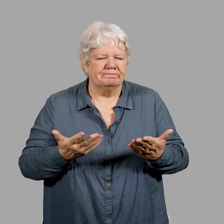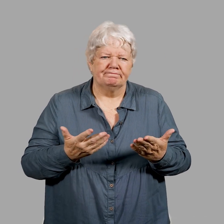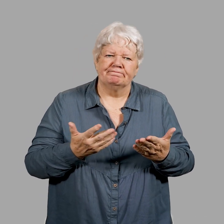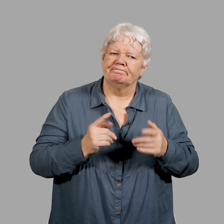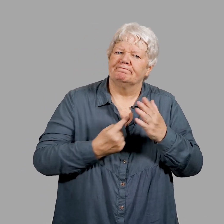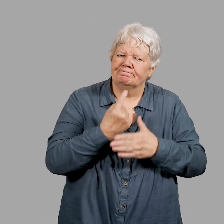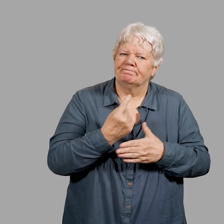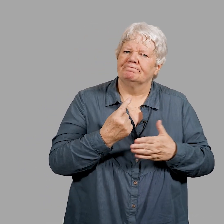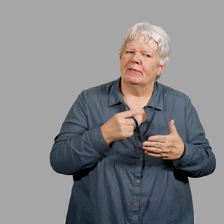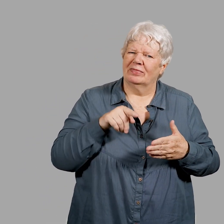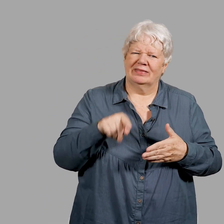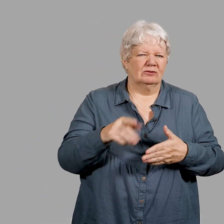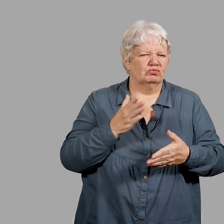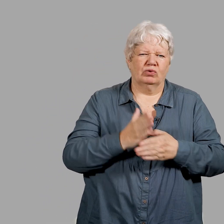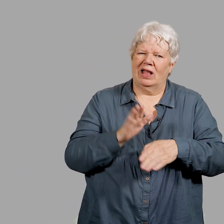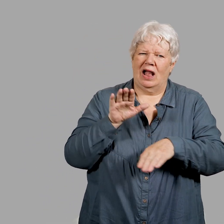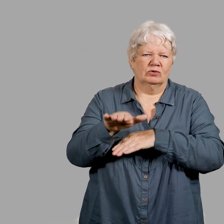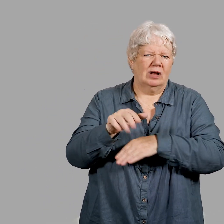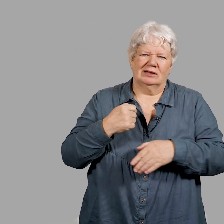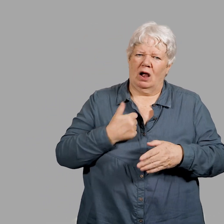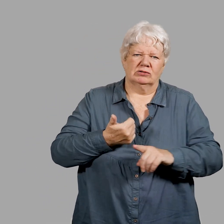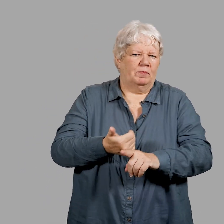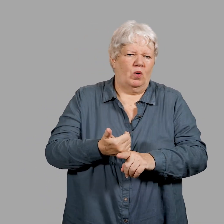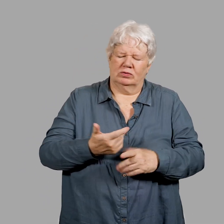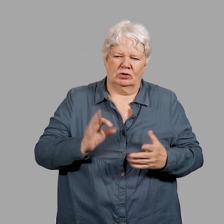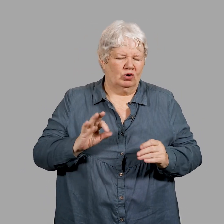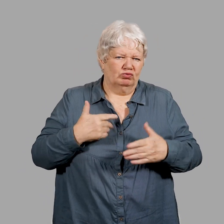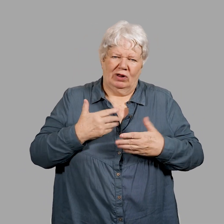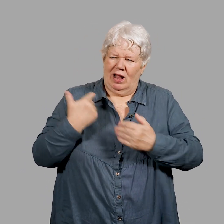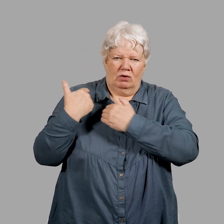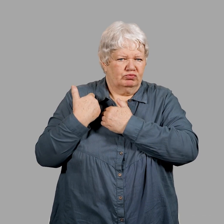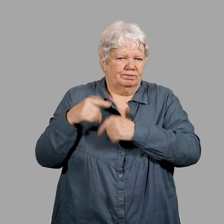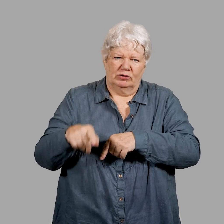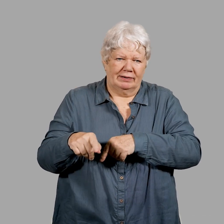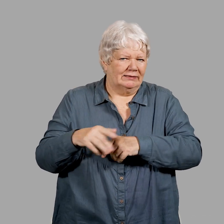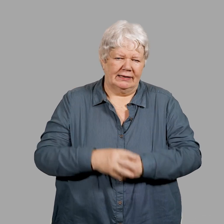Status: Lies out with our normal scope of support for students.